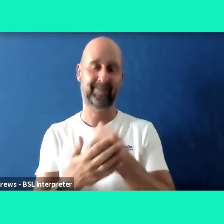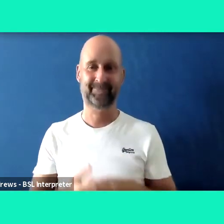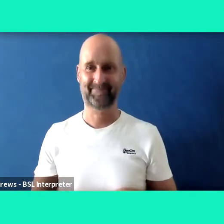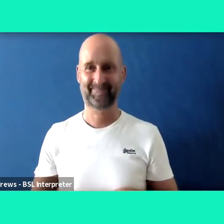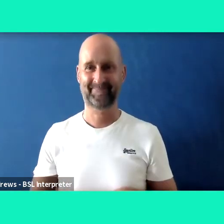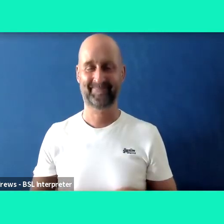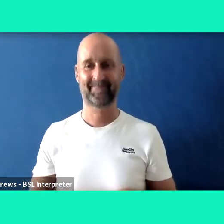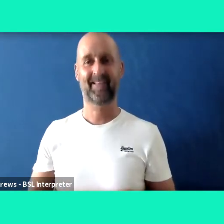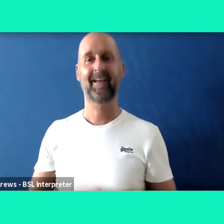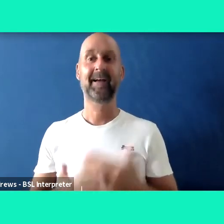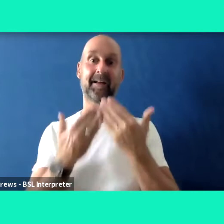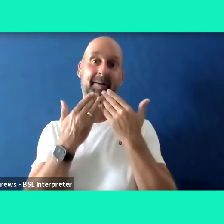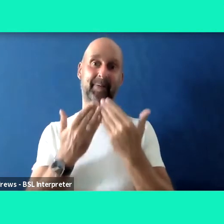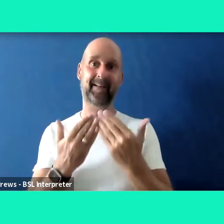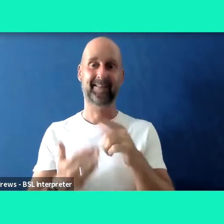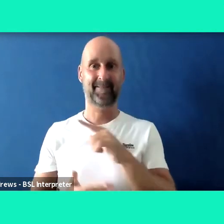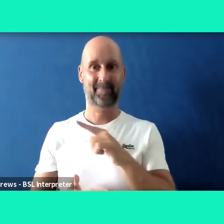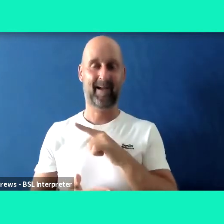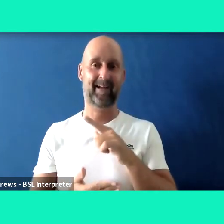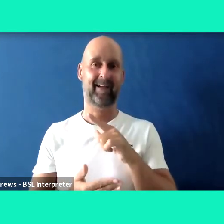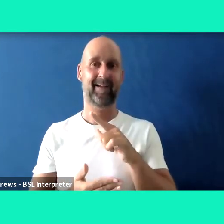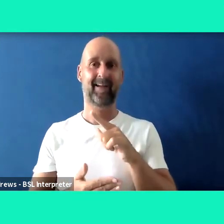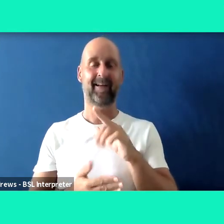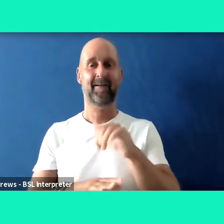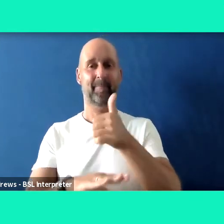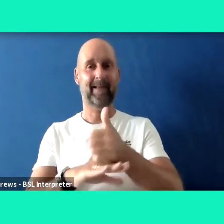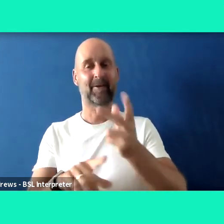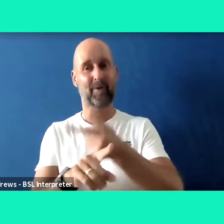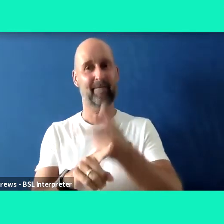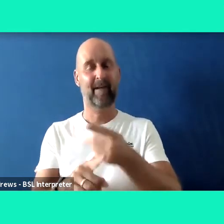Please excuse my basic reinforcement of the speeches that have come before,